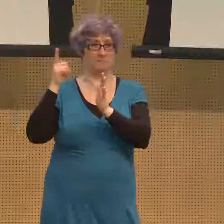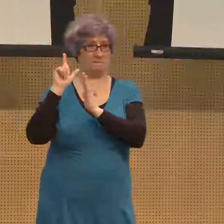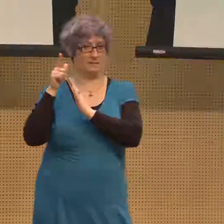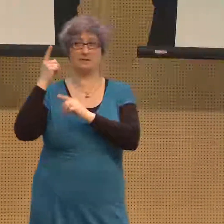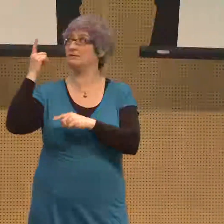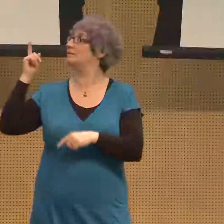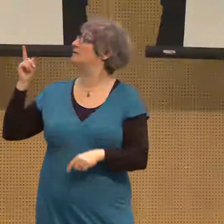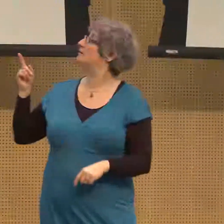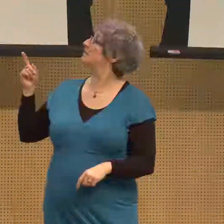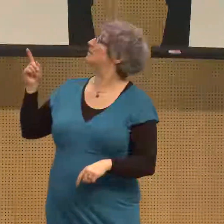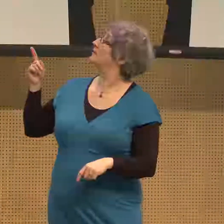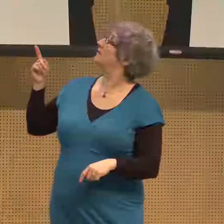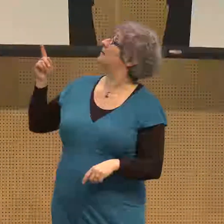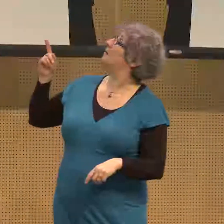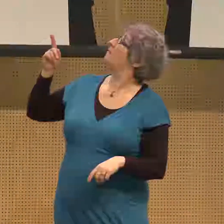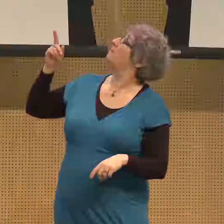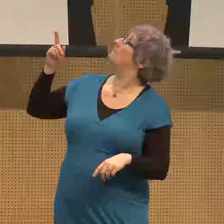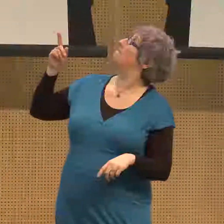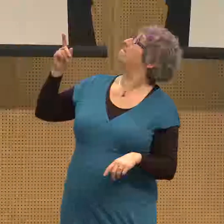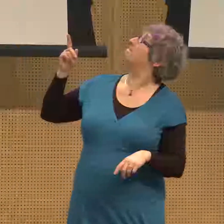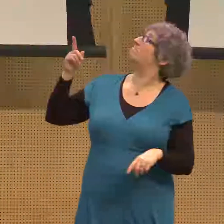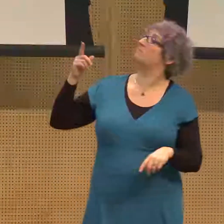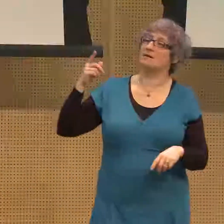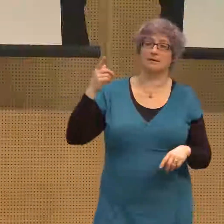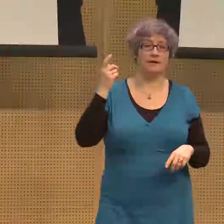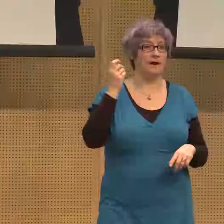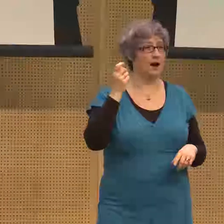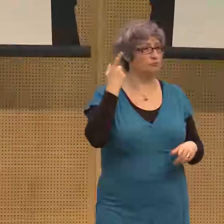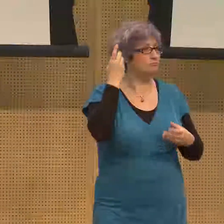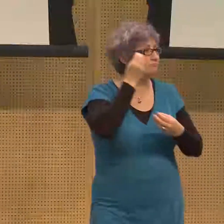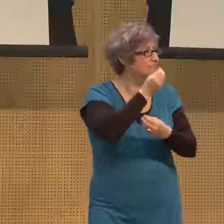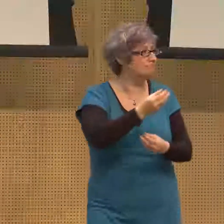And I'll show you something else in a second, but...